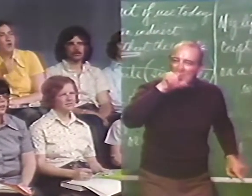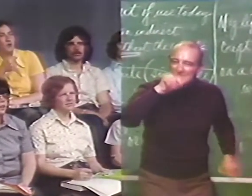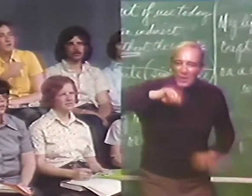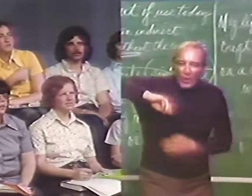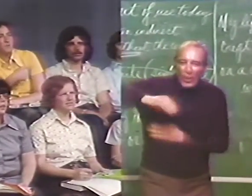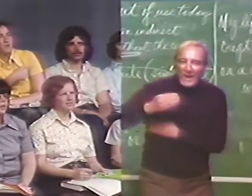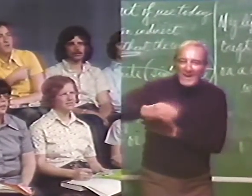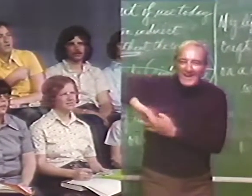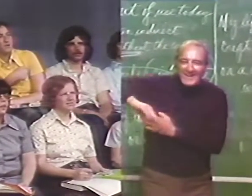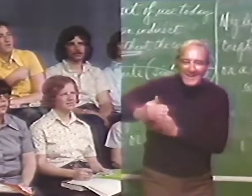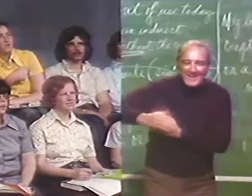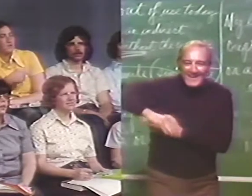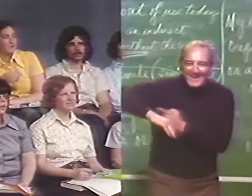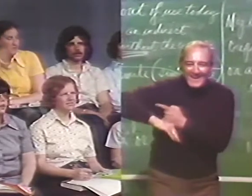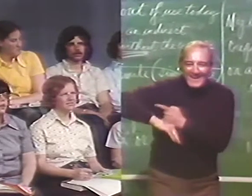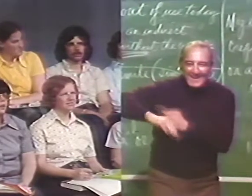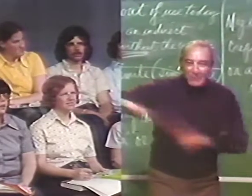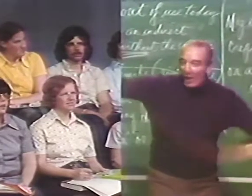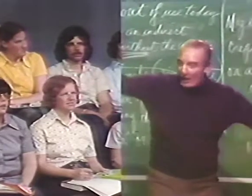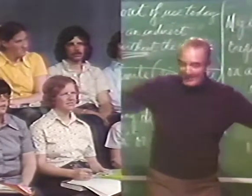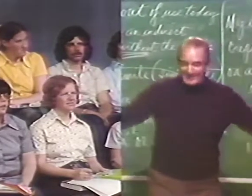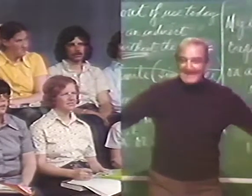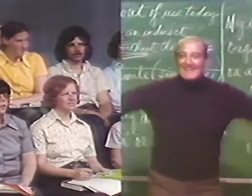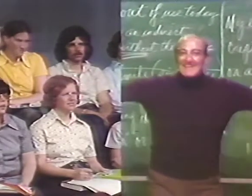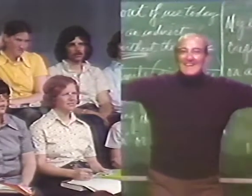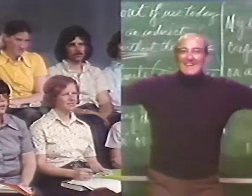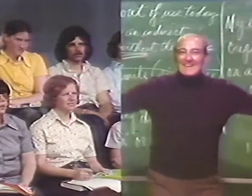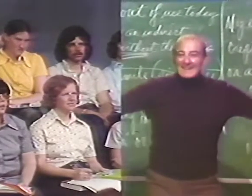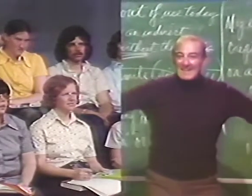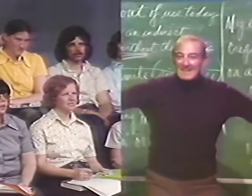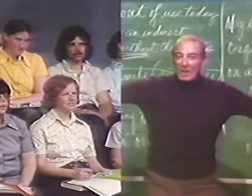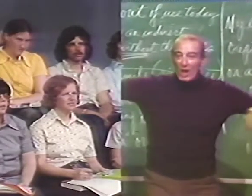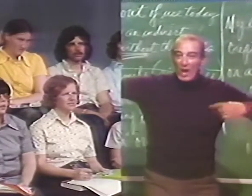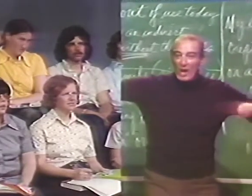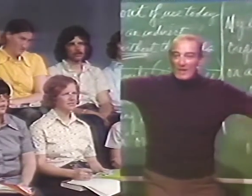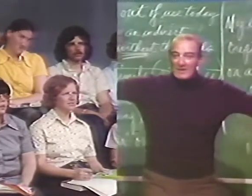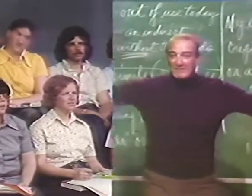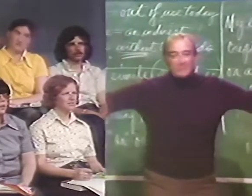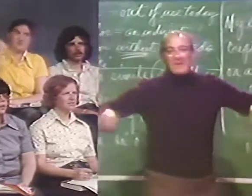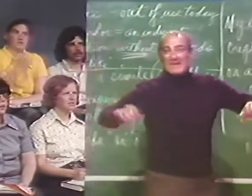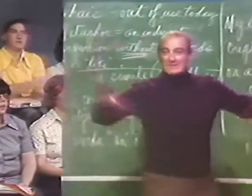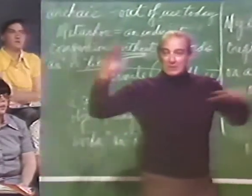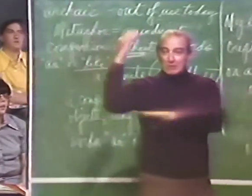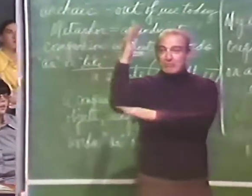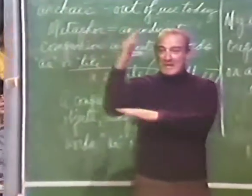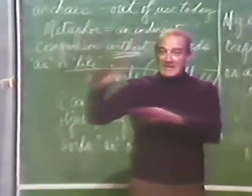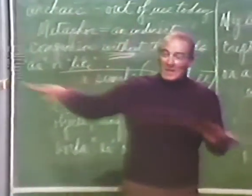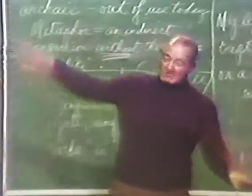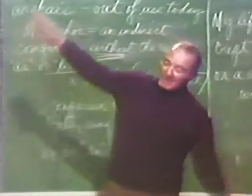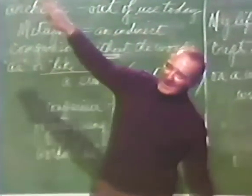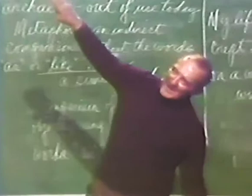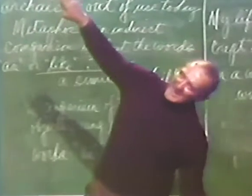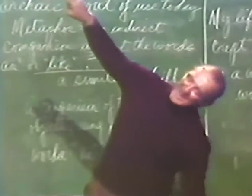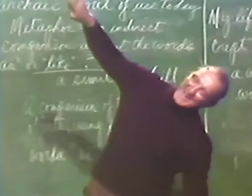AH...A BIRD WING. BIRD. YOU'RE HURT.